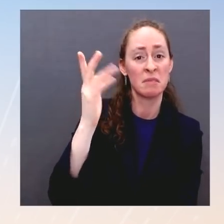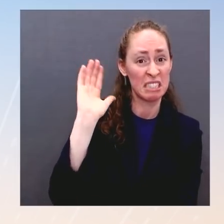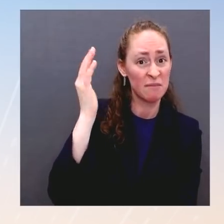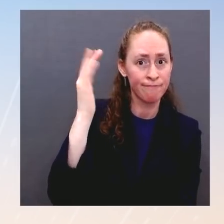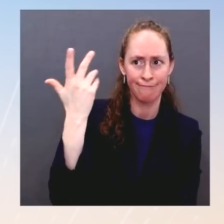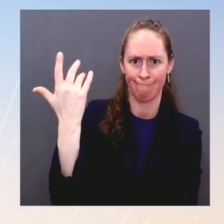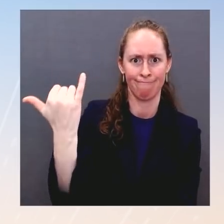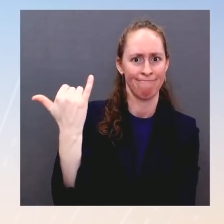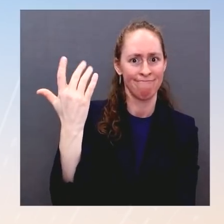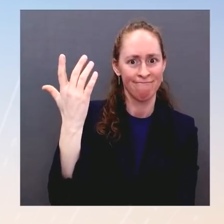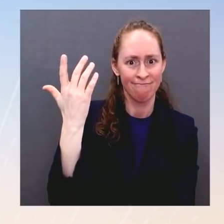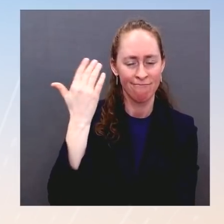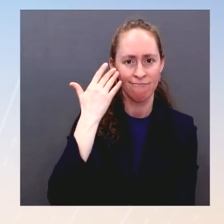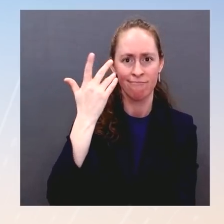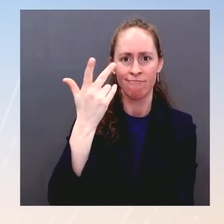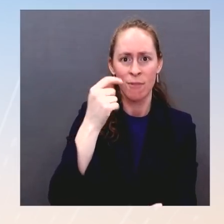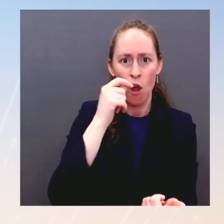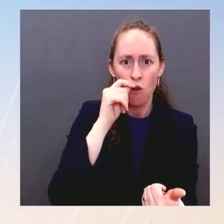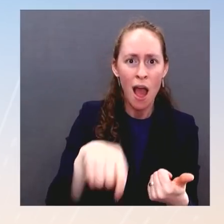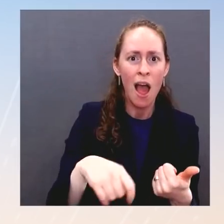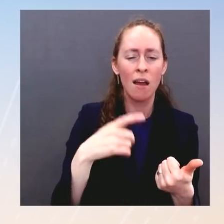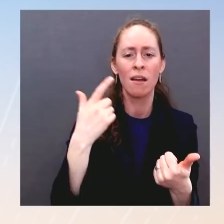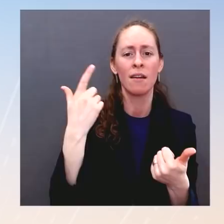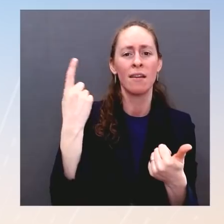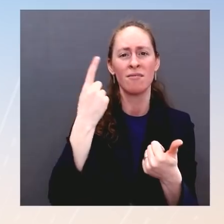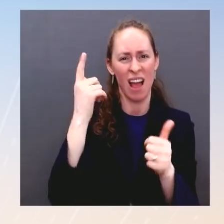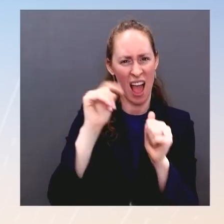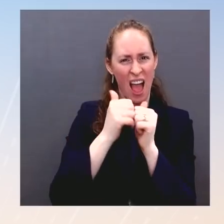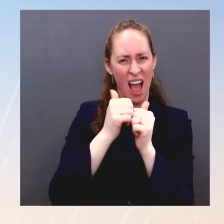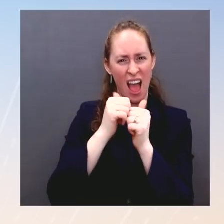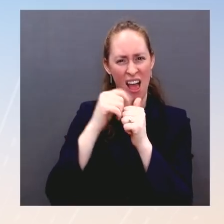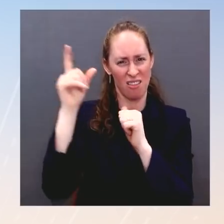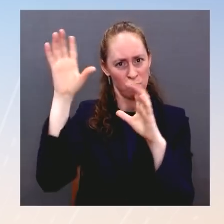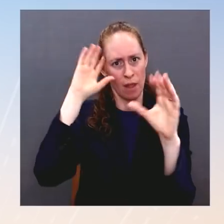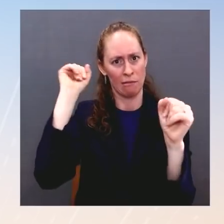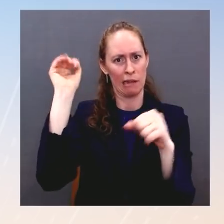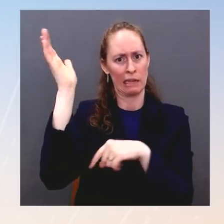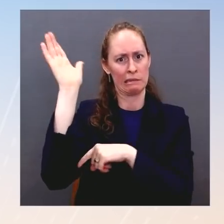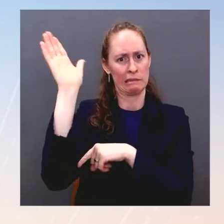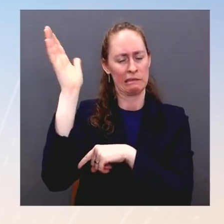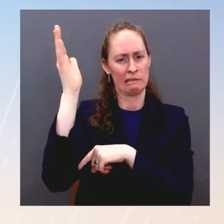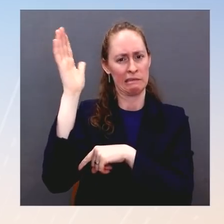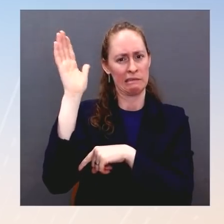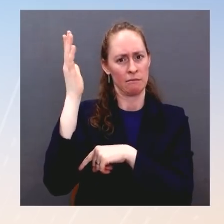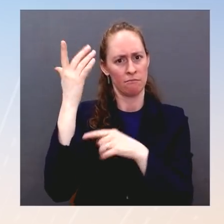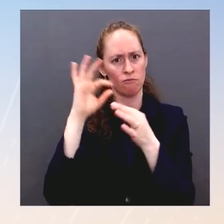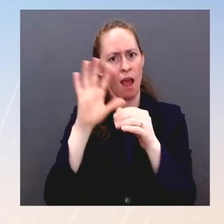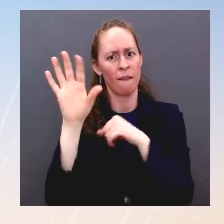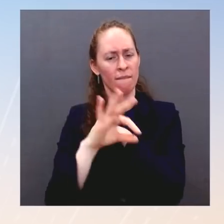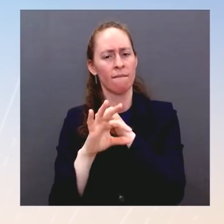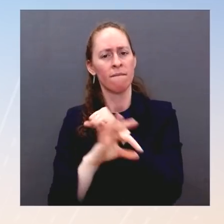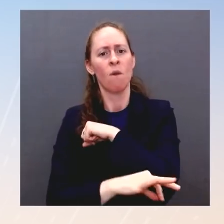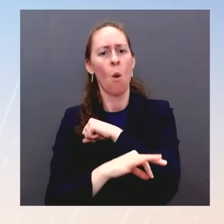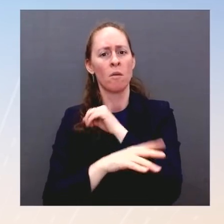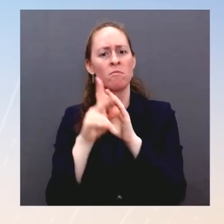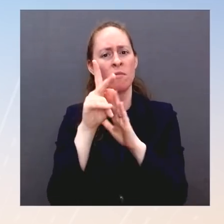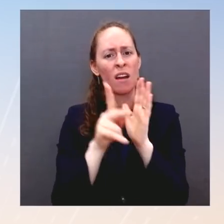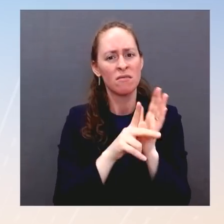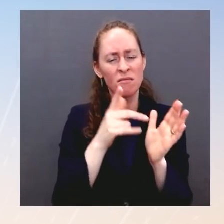that his foreign policy doctrine is succeeding? Ms. Psaki: Well, without previewing the State of the Union, which we'll do later this evening -- or later this weekend --